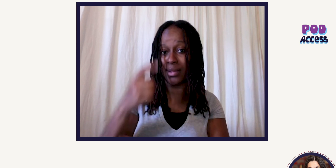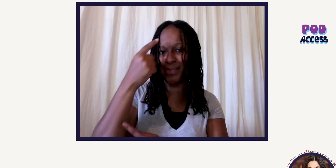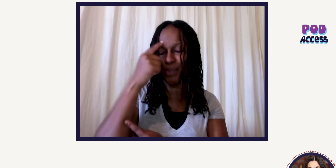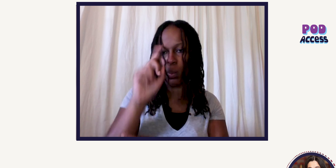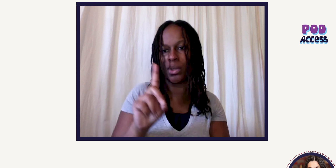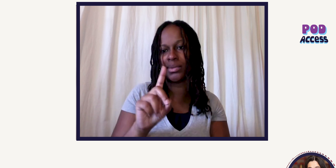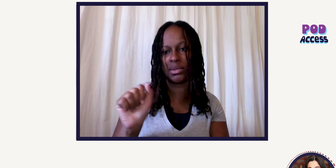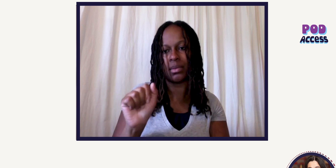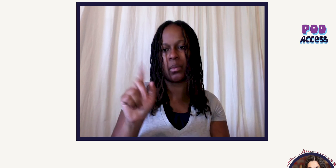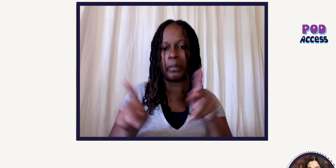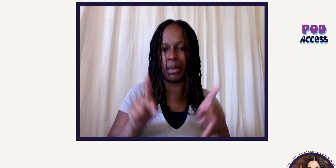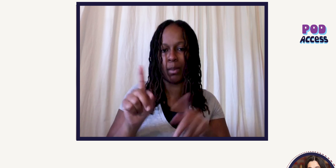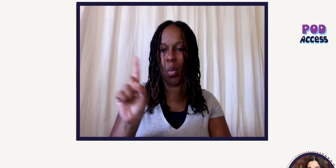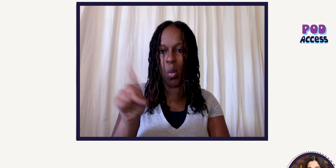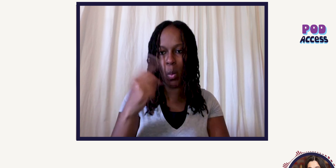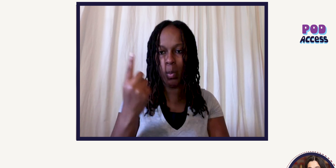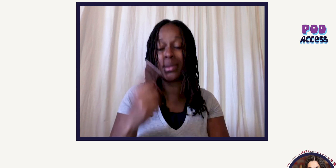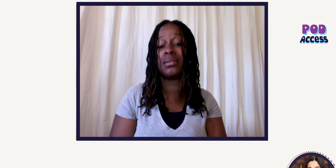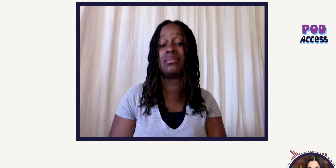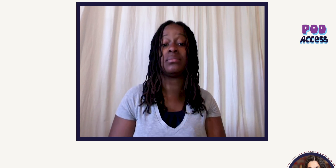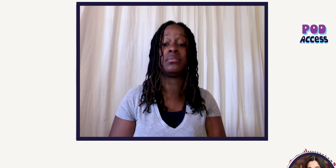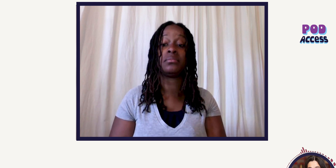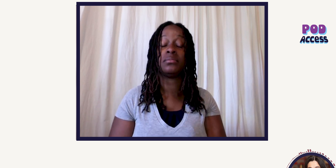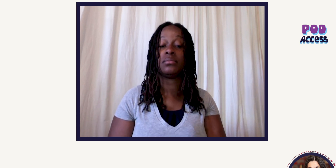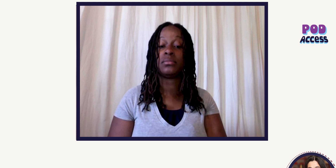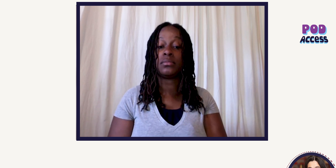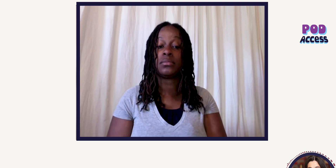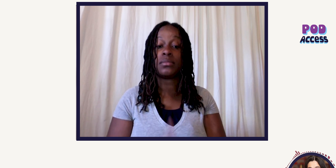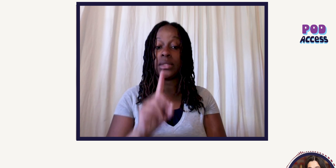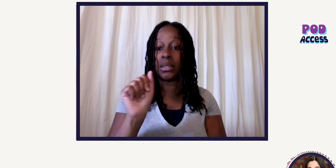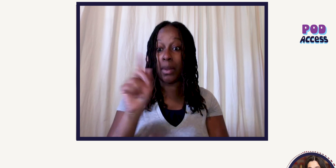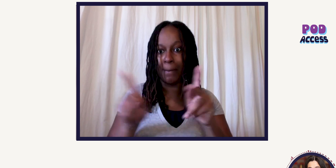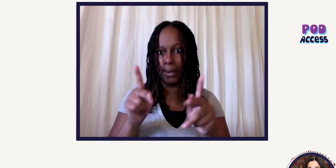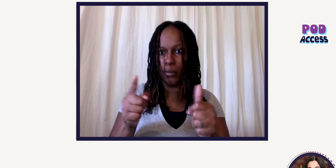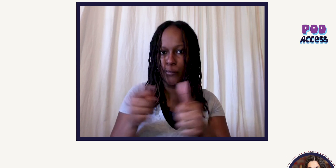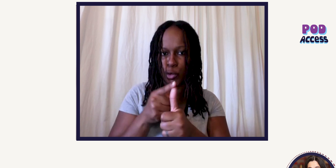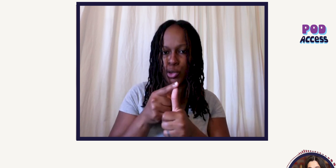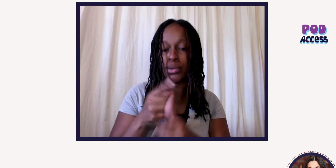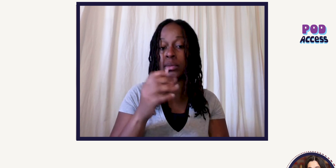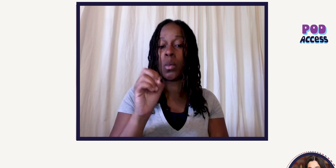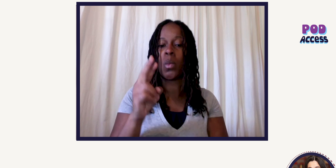as to why I don't think that her voice in this space would be appropriate for our listeners.